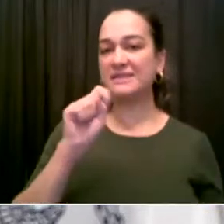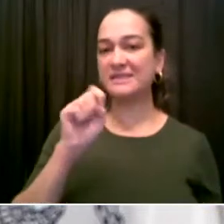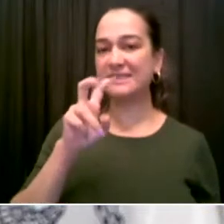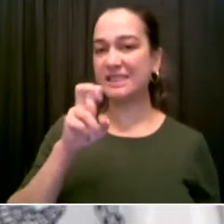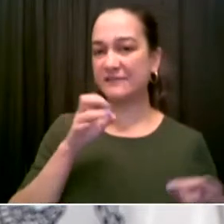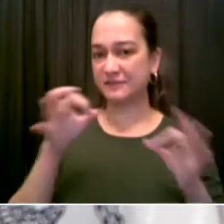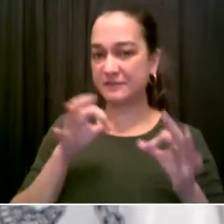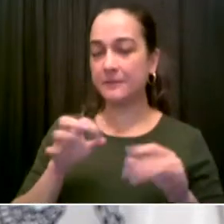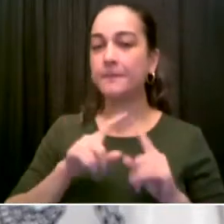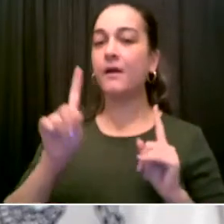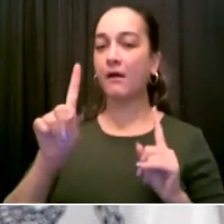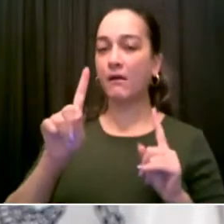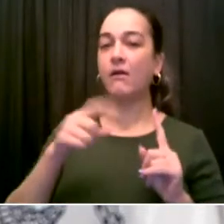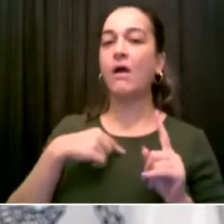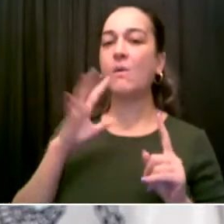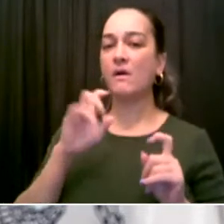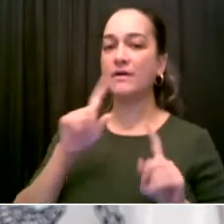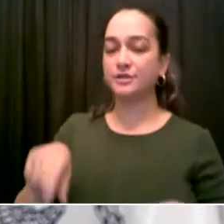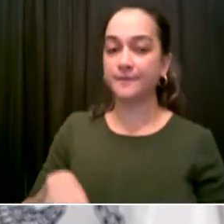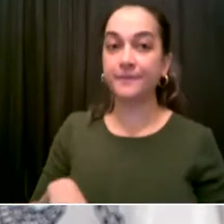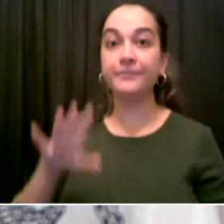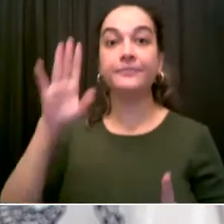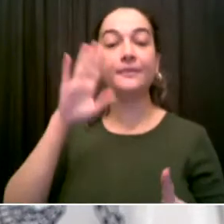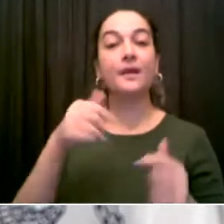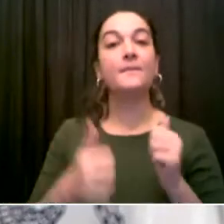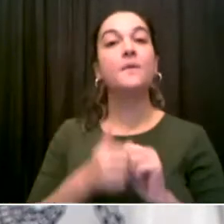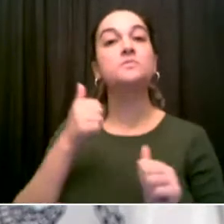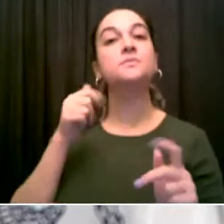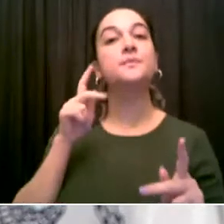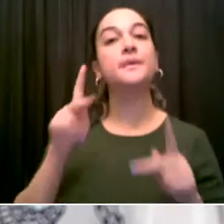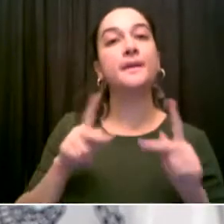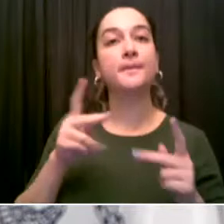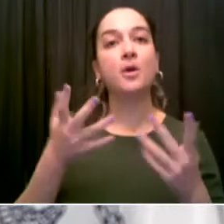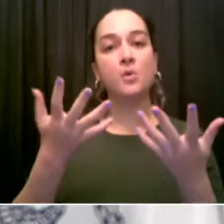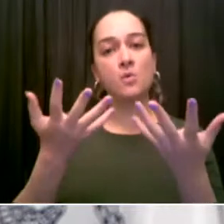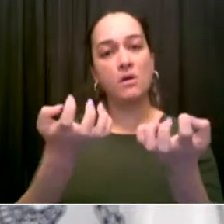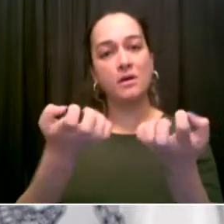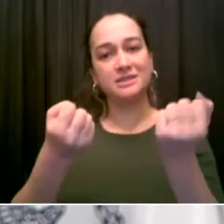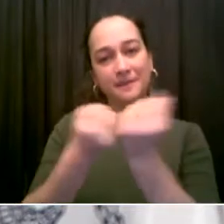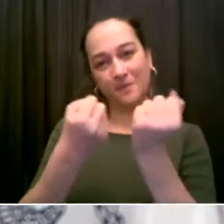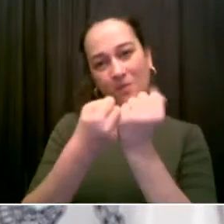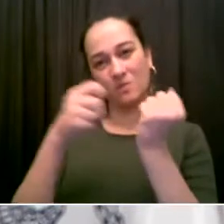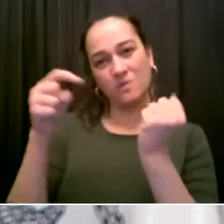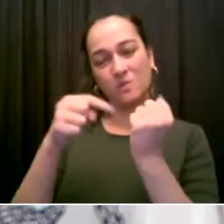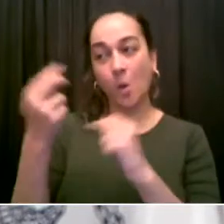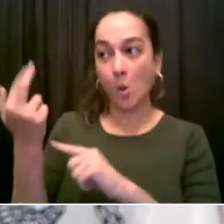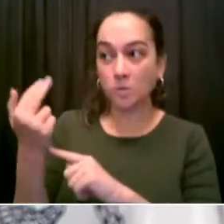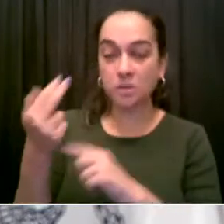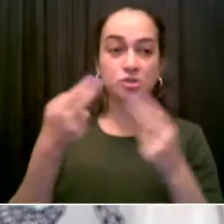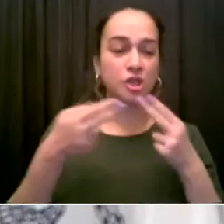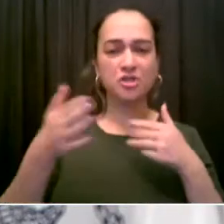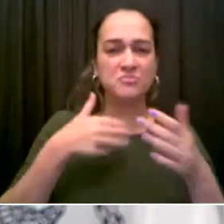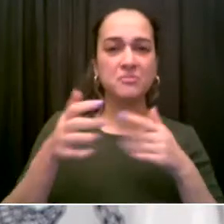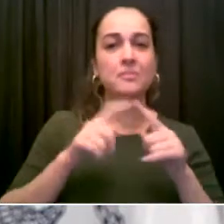THAT POINT. WHAT I THINK THE VAST MAJORITY OF HOMELESS FOLKS ARE LOOKING FOR,